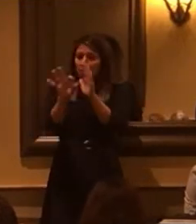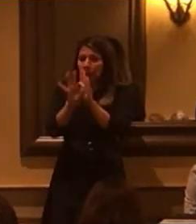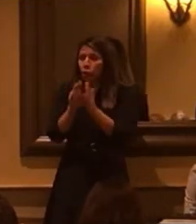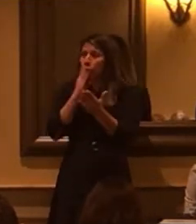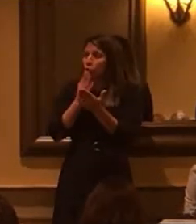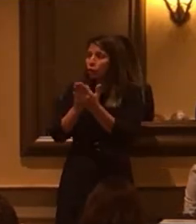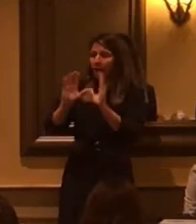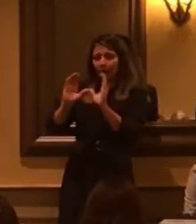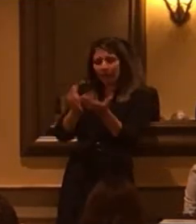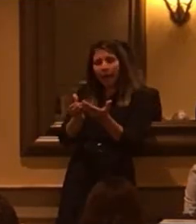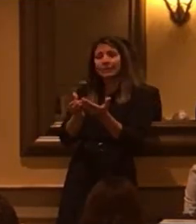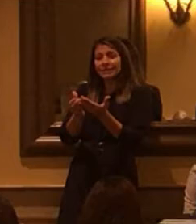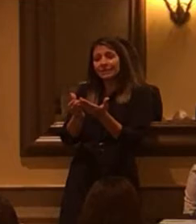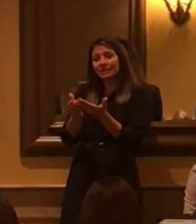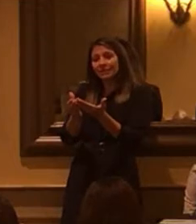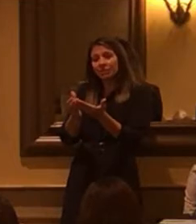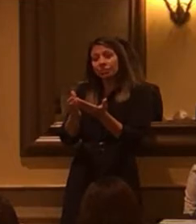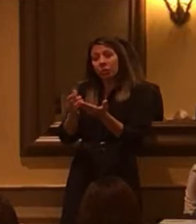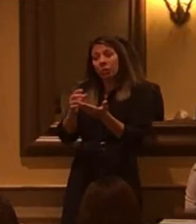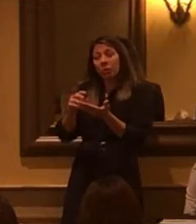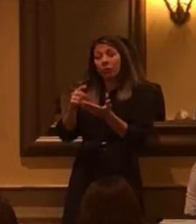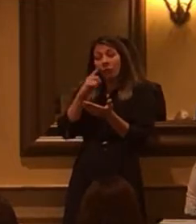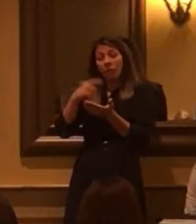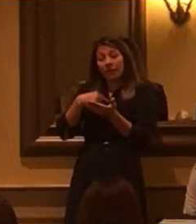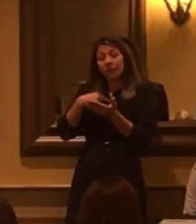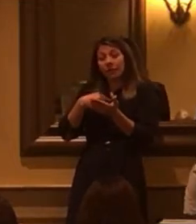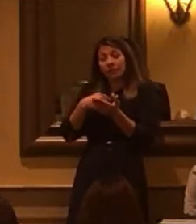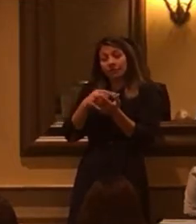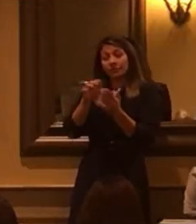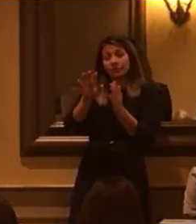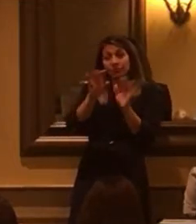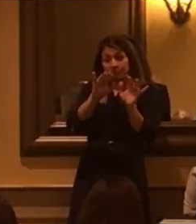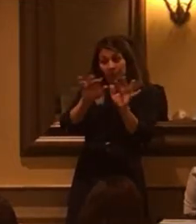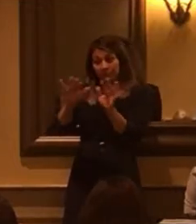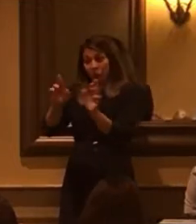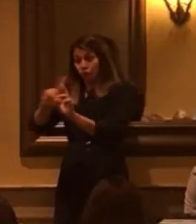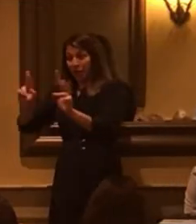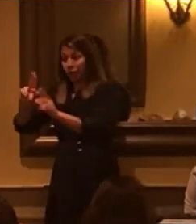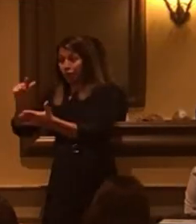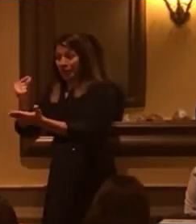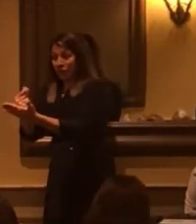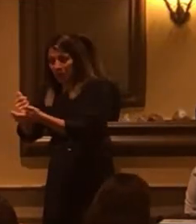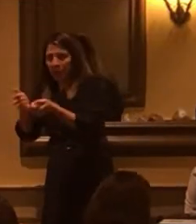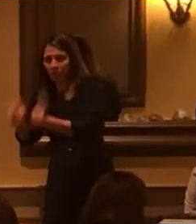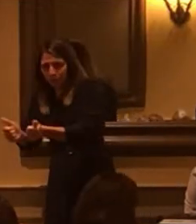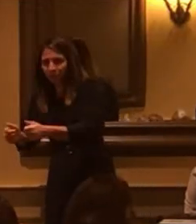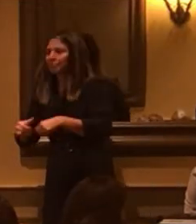to graduate college, were a help to classes